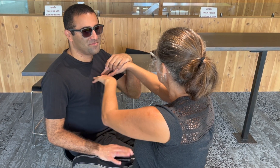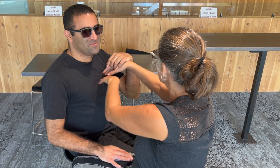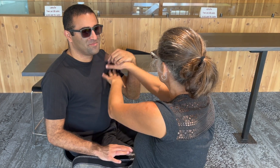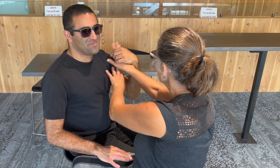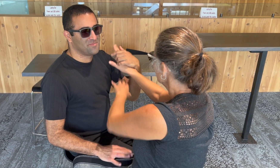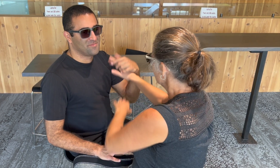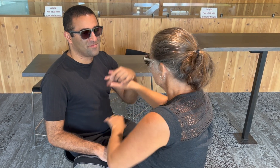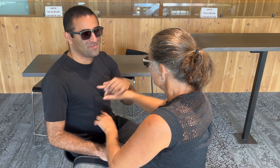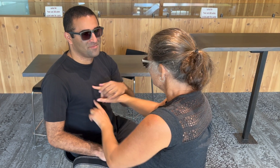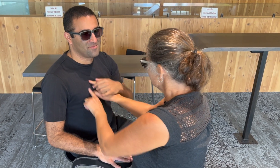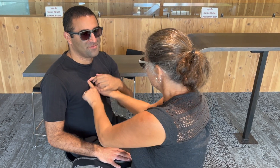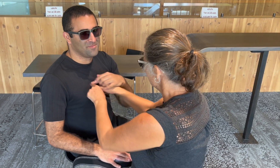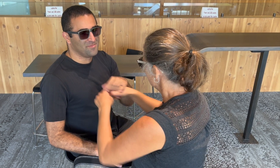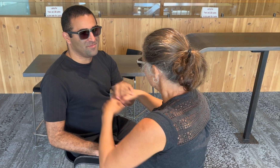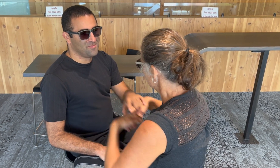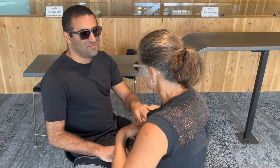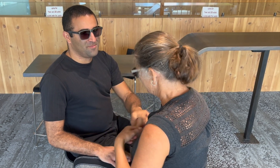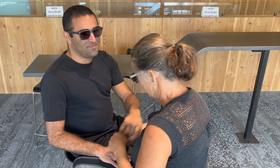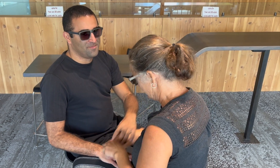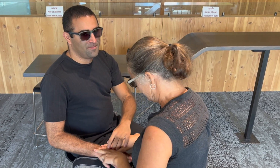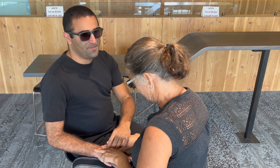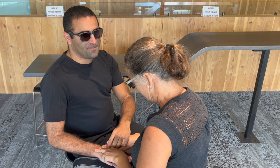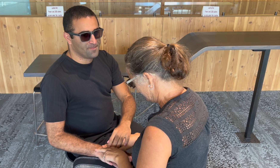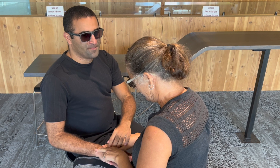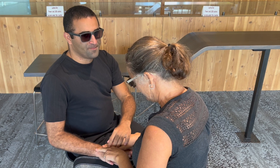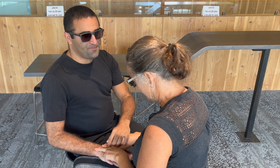Finding what they wanted, they then flew away.